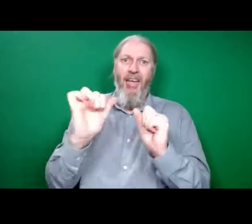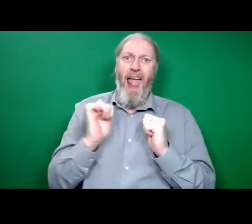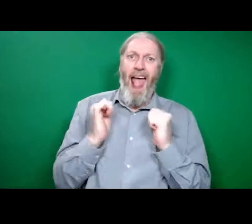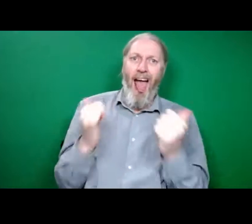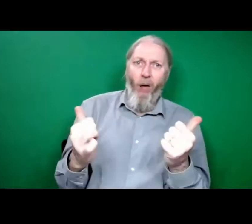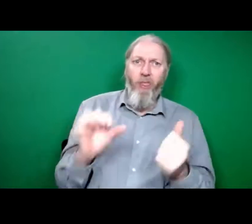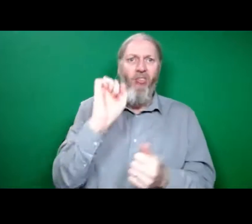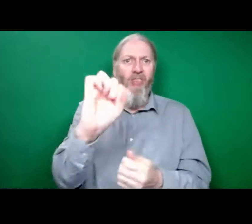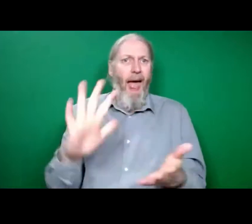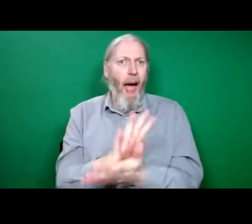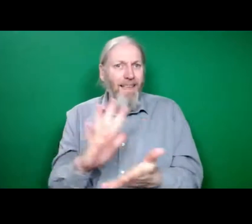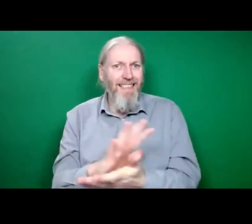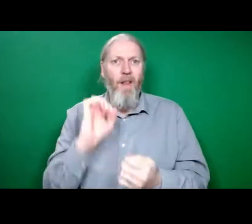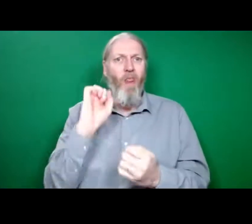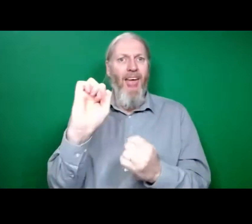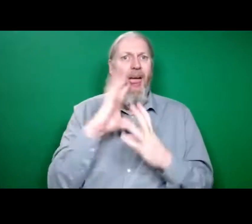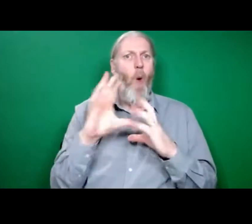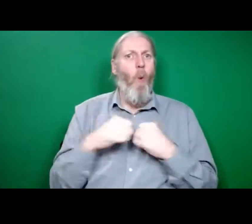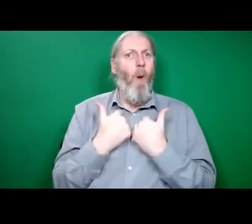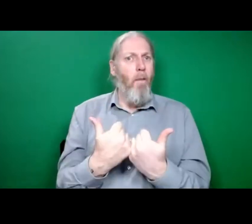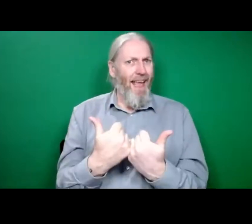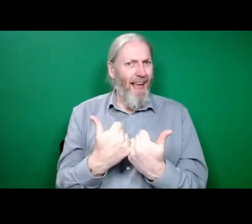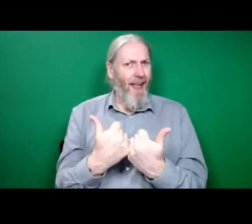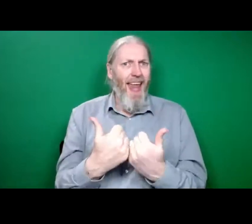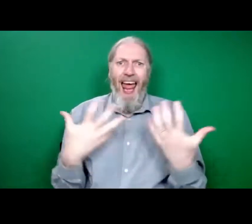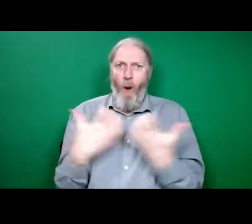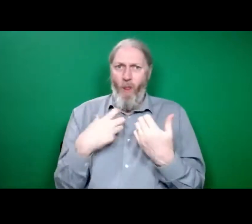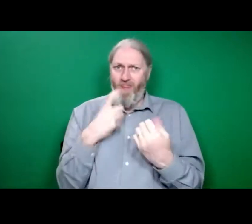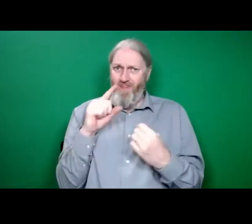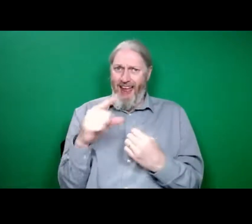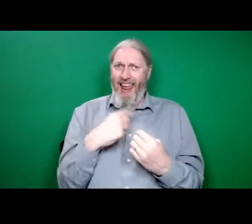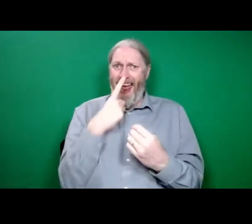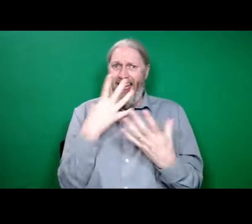but we wanted to make sure that we have a coherent approach to this as well.